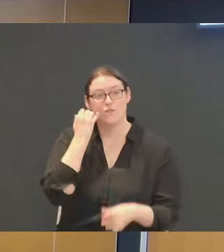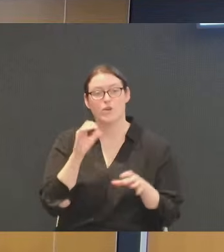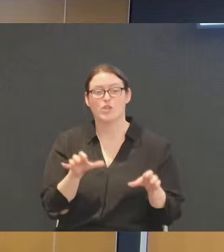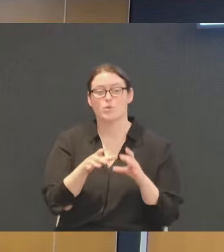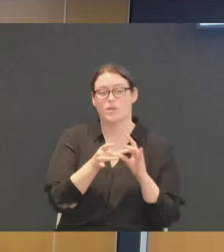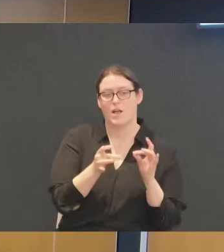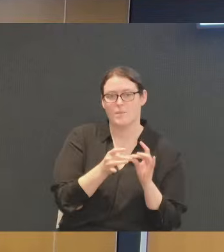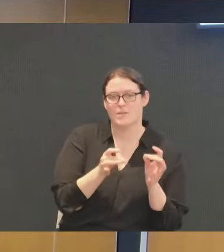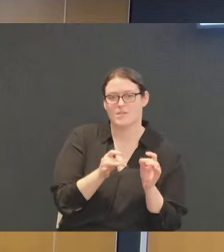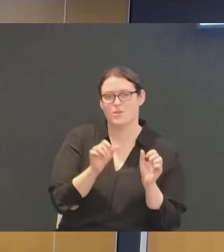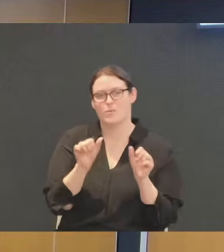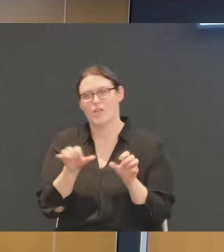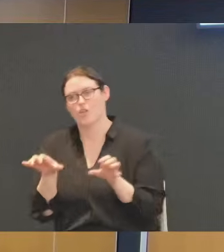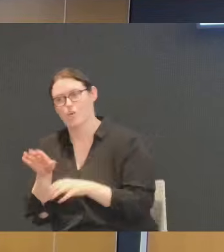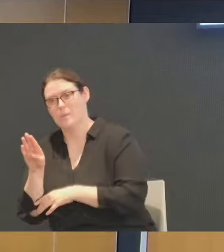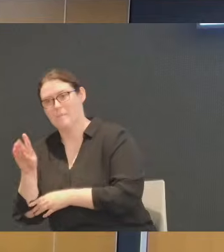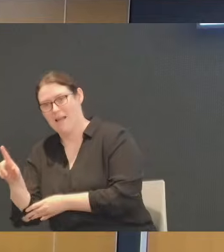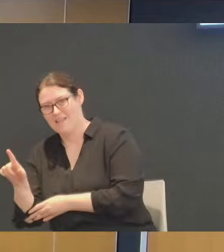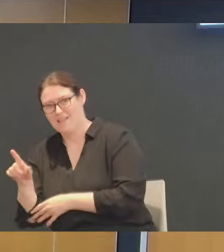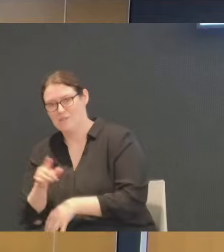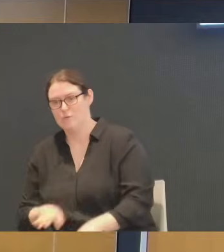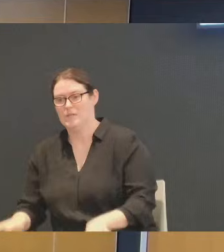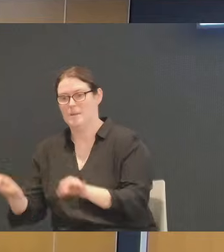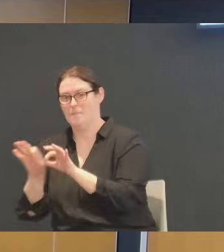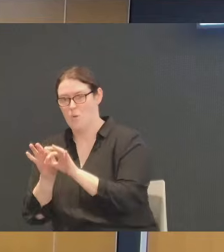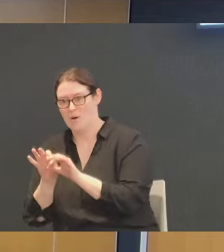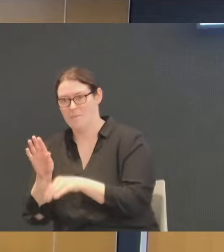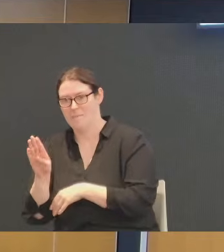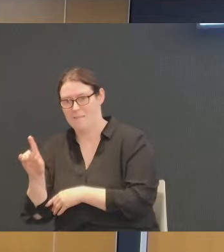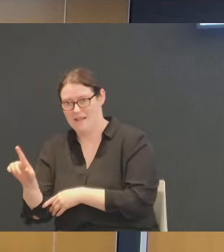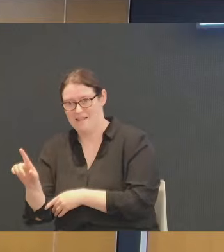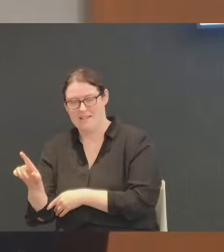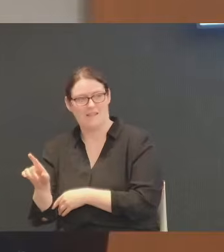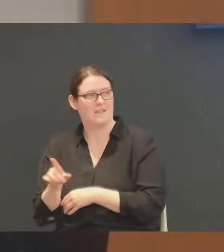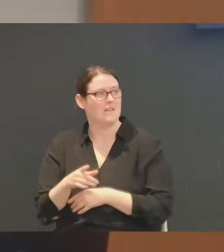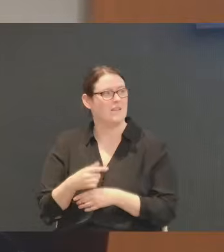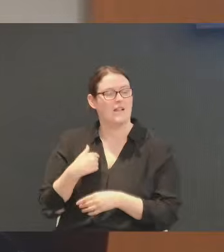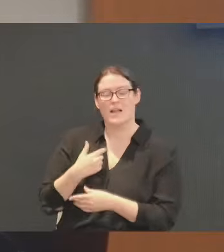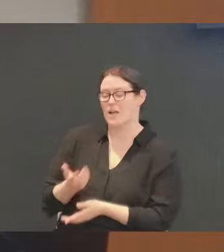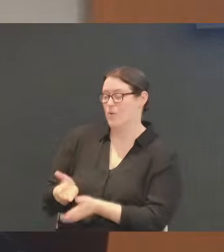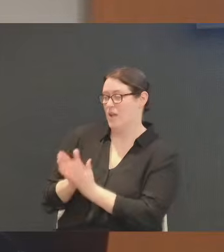very important bile leave on here. Correct. but I would ask though if we're going to start with